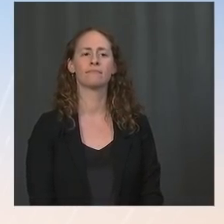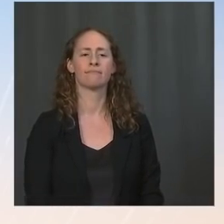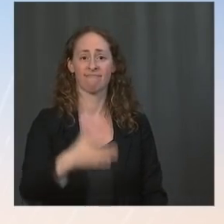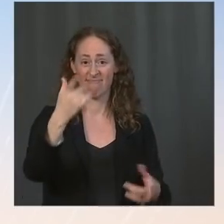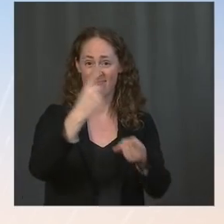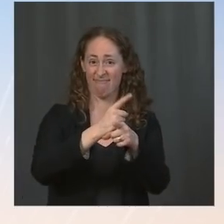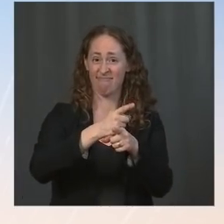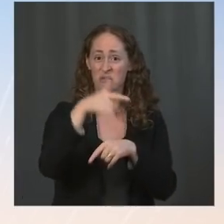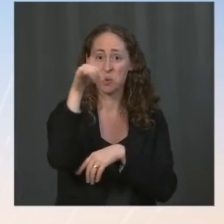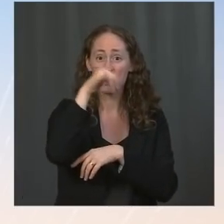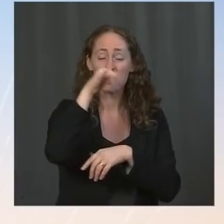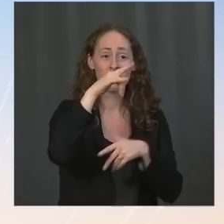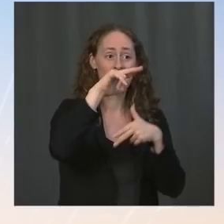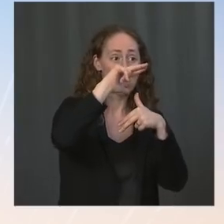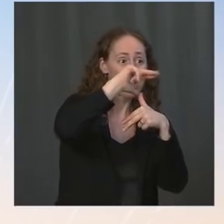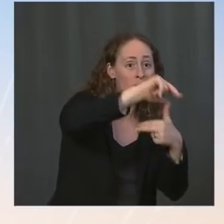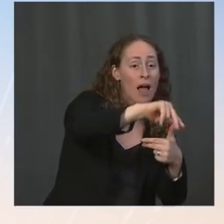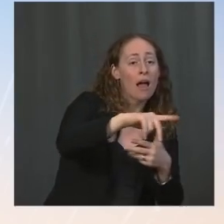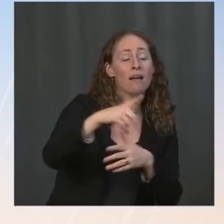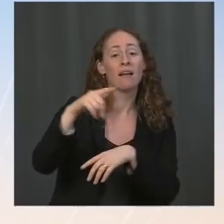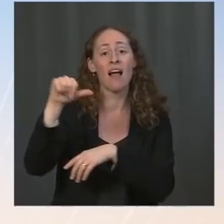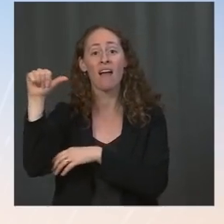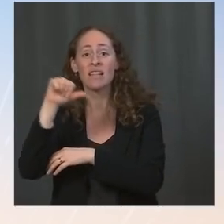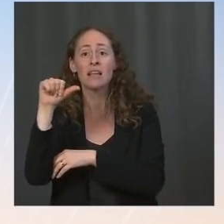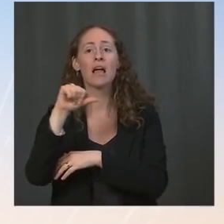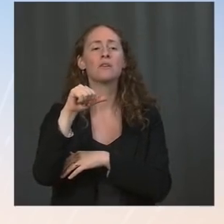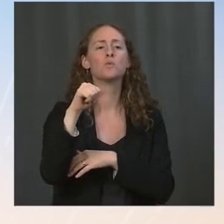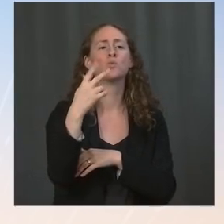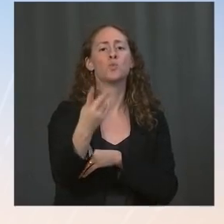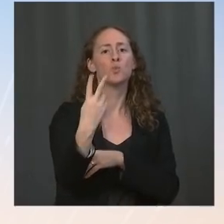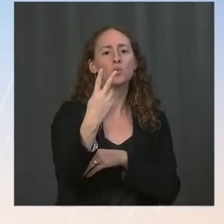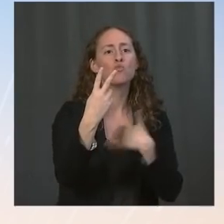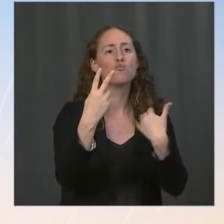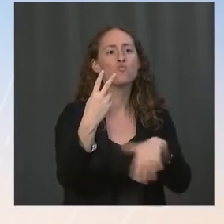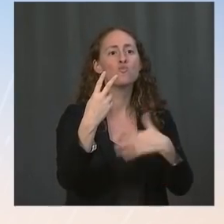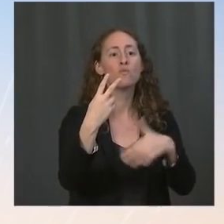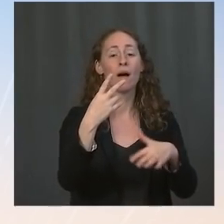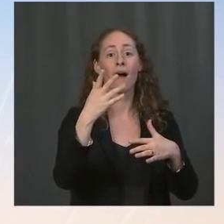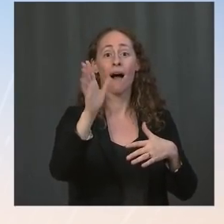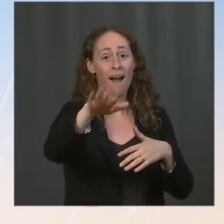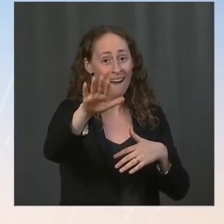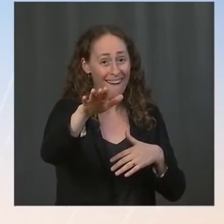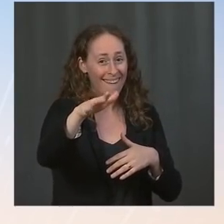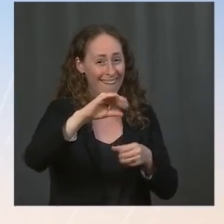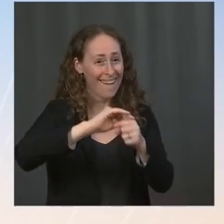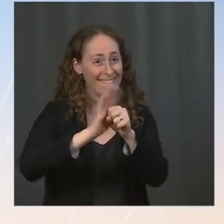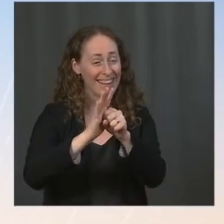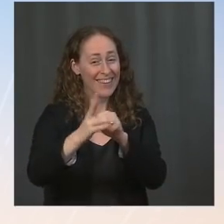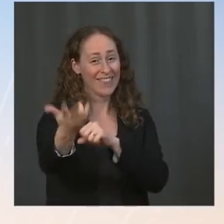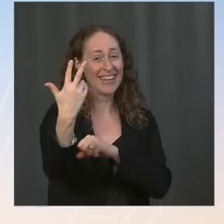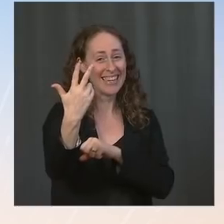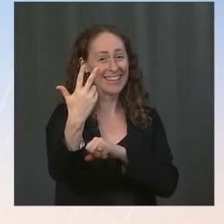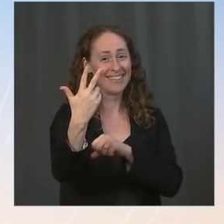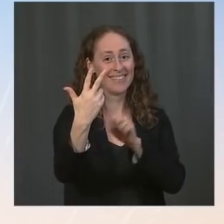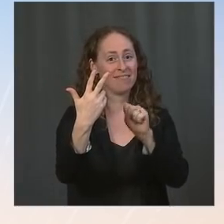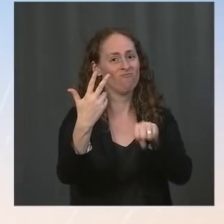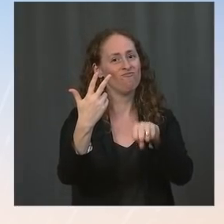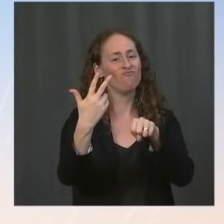I would add, of course, that we're continuing to fight a pandemic that has -- continues to take the lives